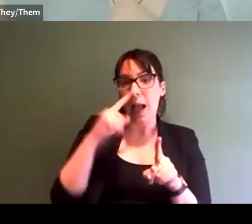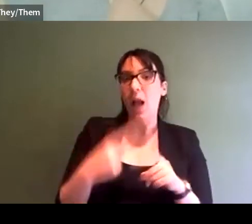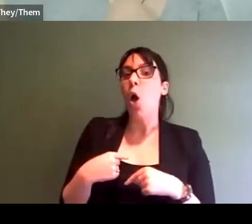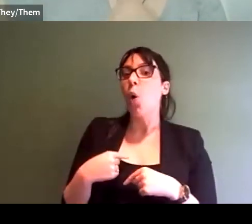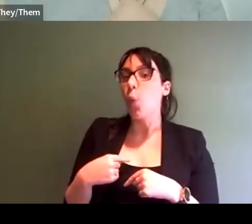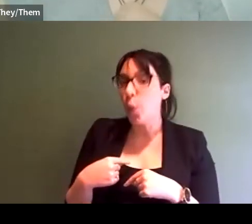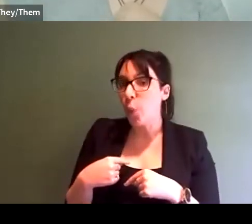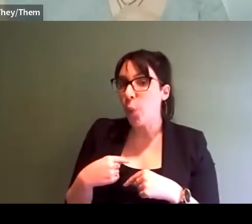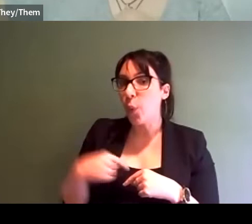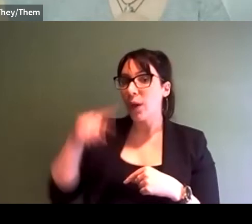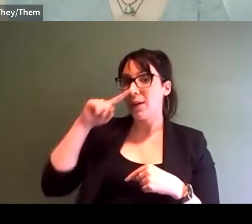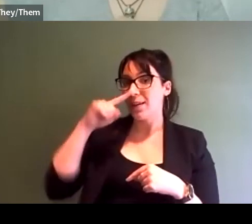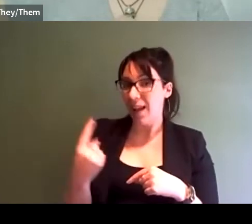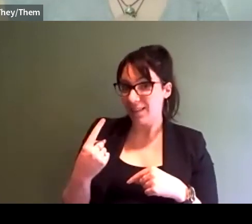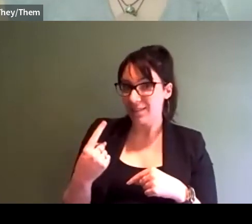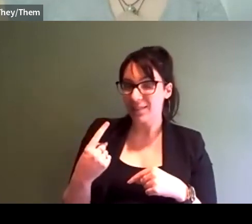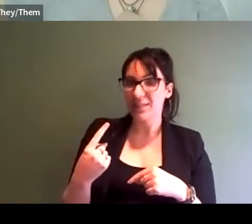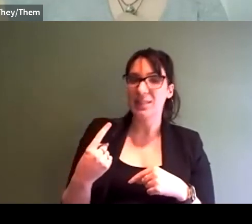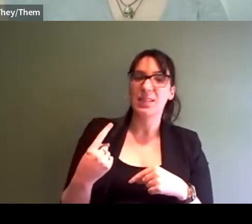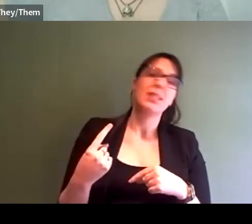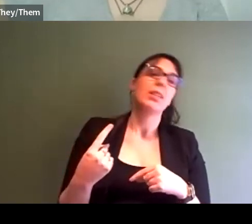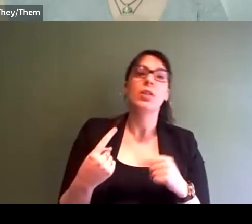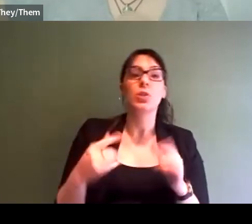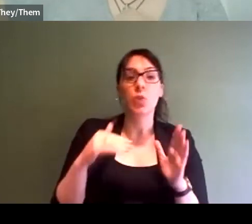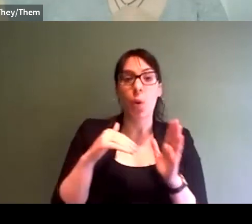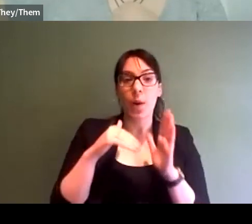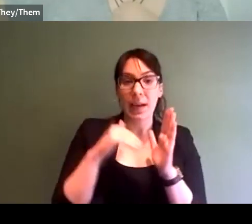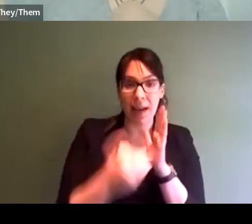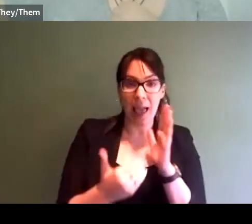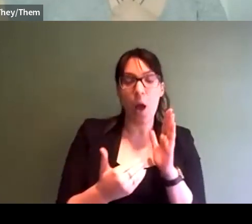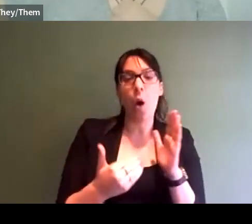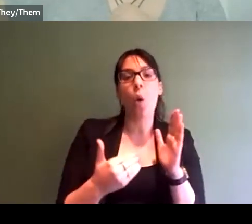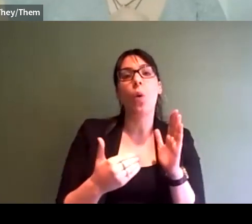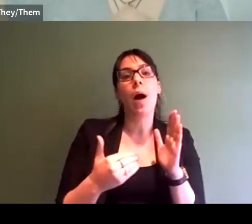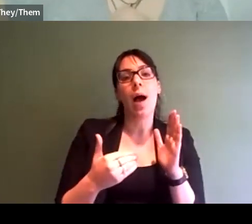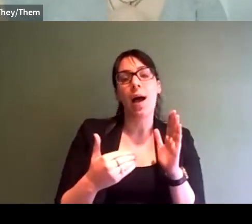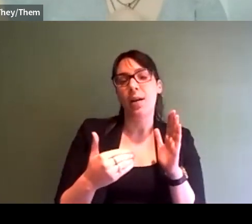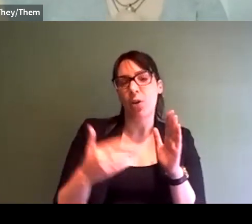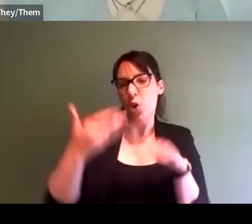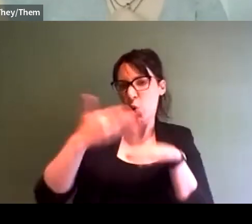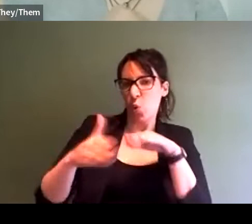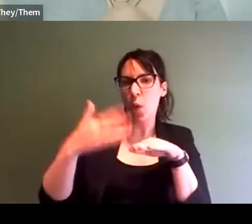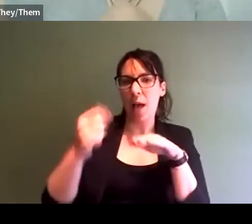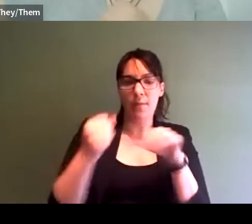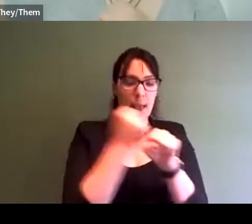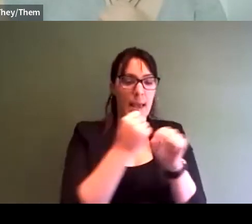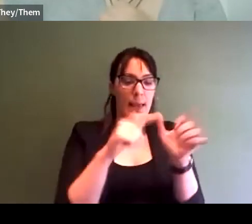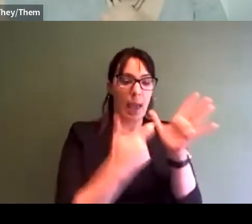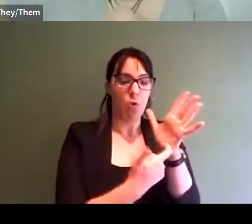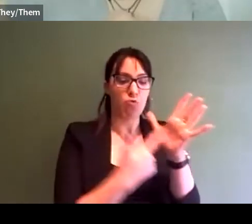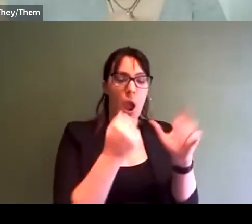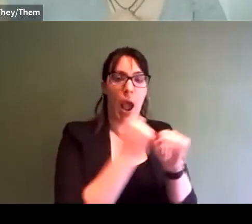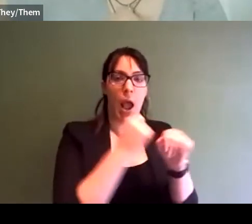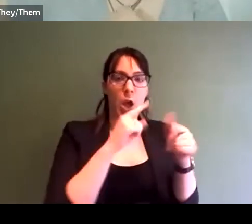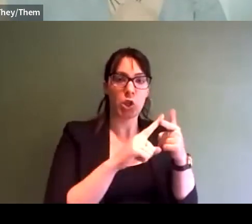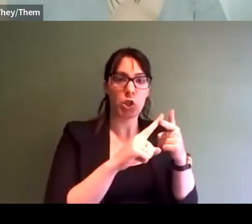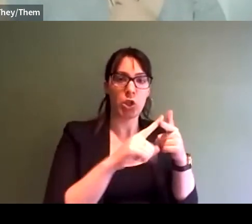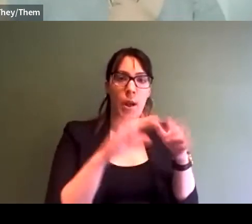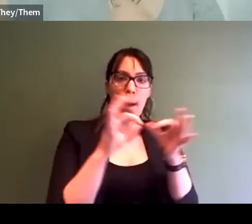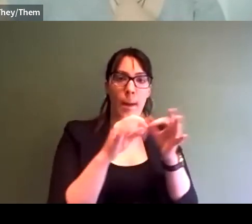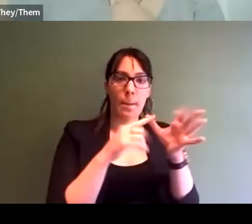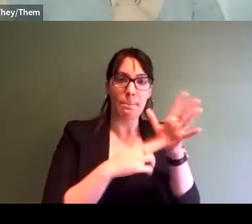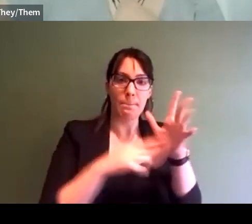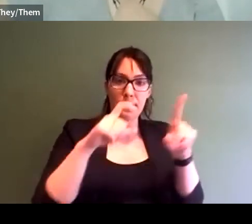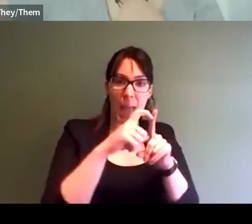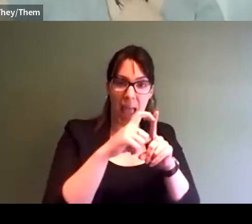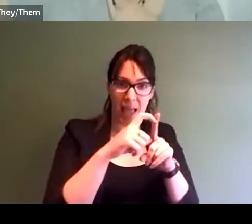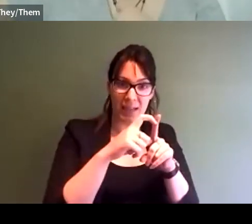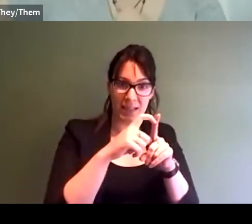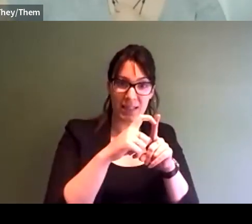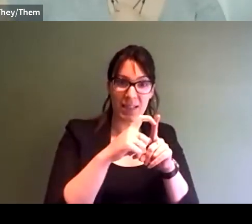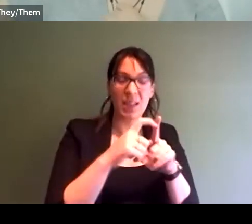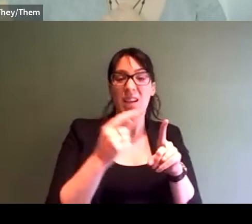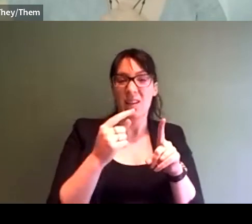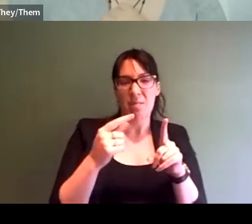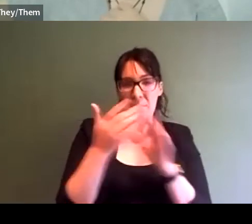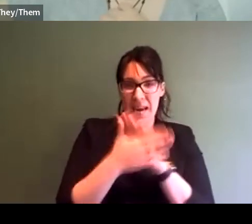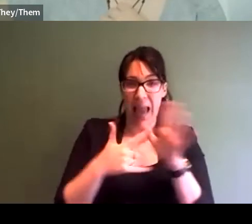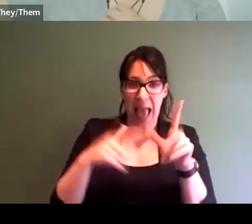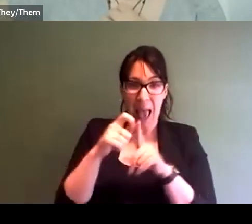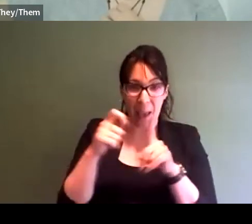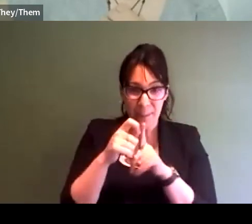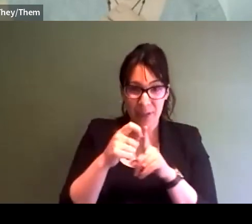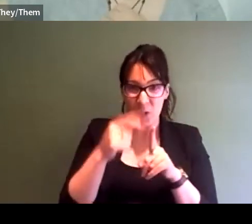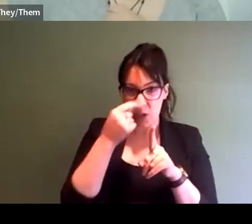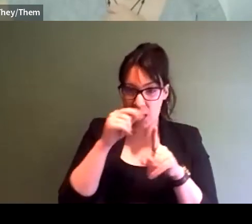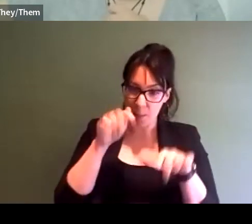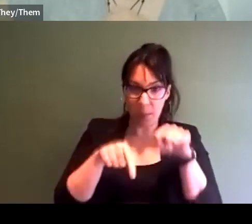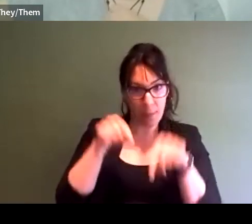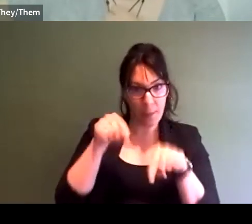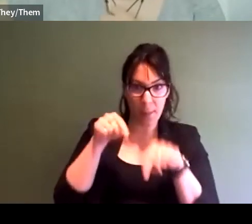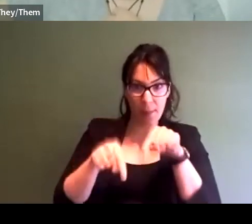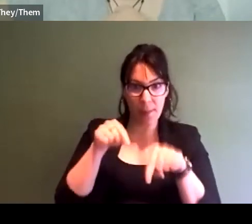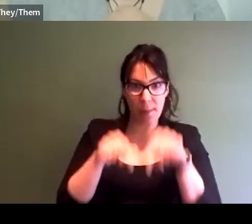So fortunately in the modern space these days they have this thing called Garage Band, which is an app on your iPad, which you can make the same sounds as the dreaded reporter and use your fingers to create.